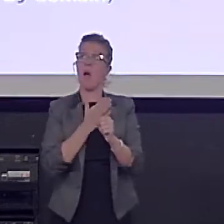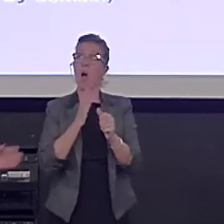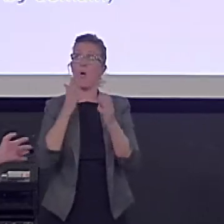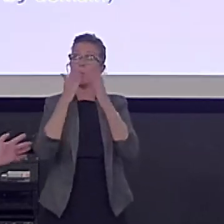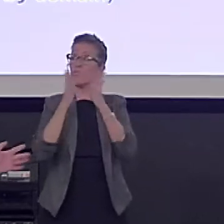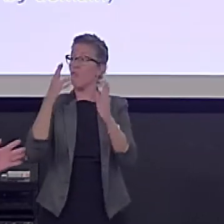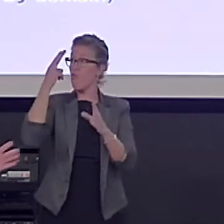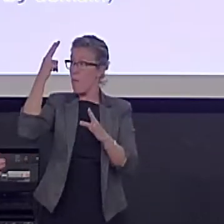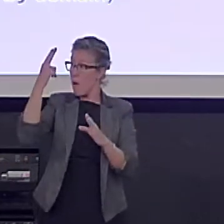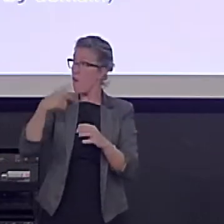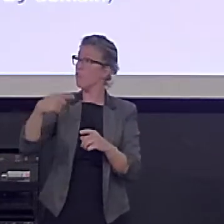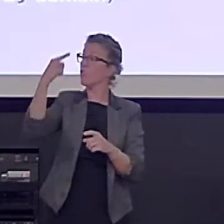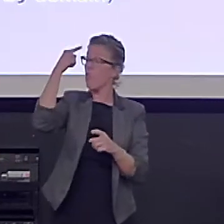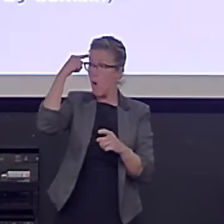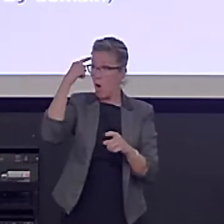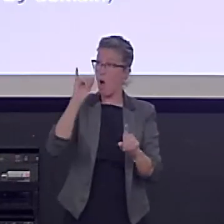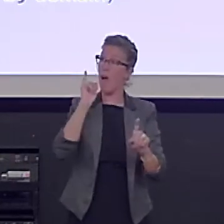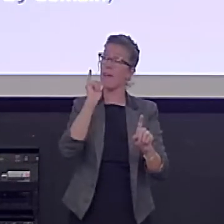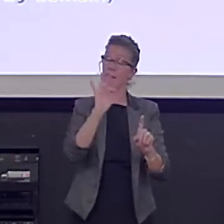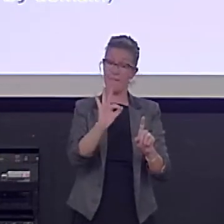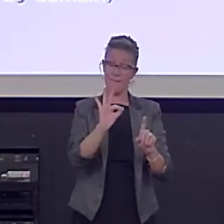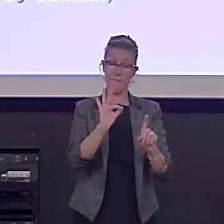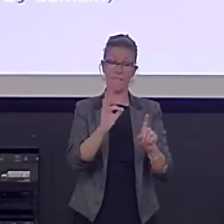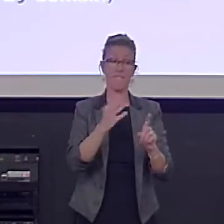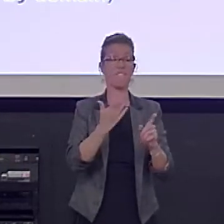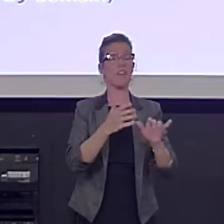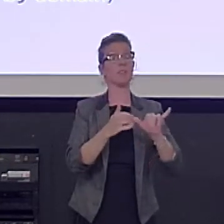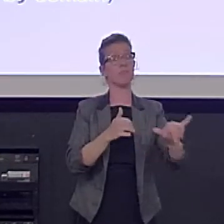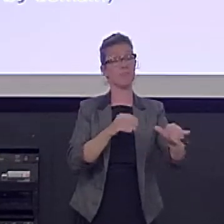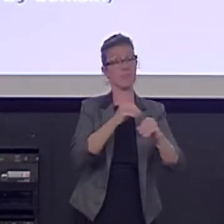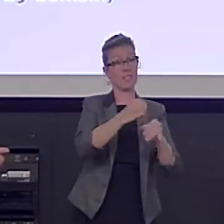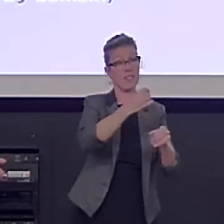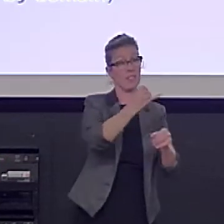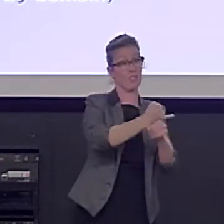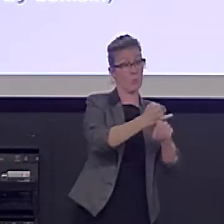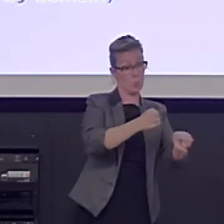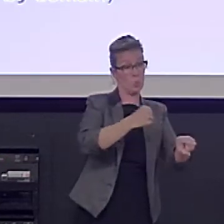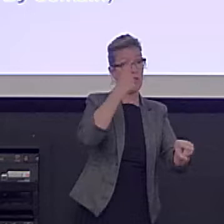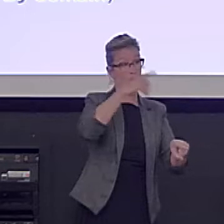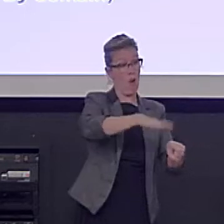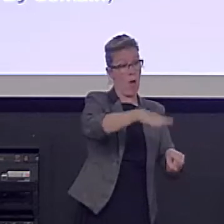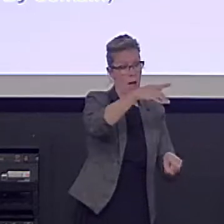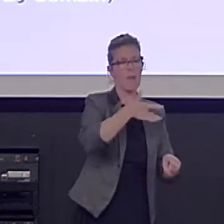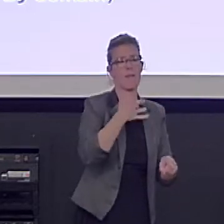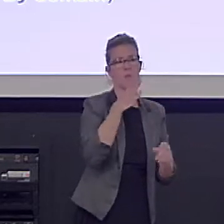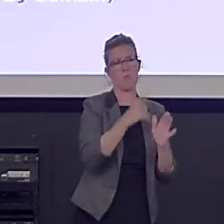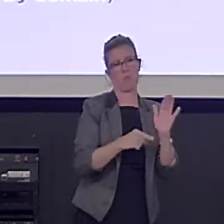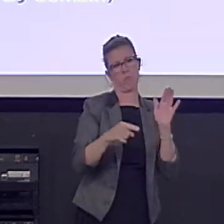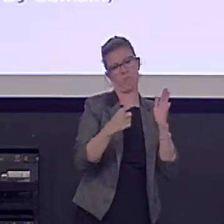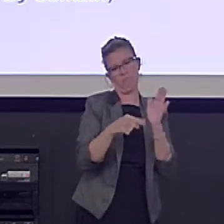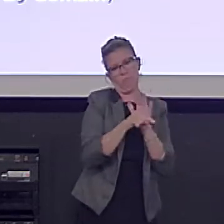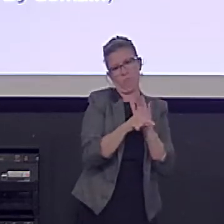that institutional rearing would have a profound effect upon children's behavior,